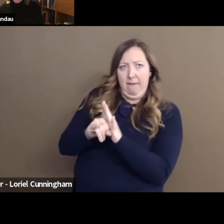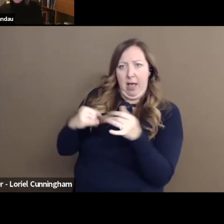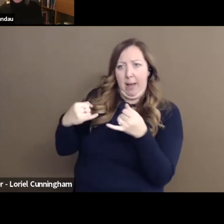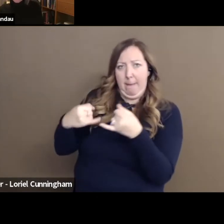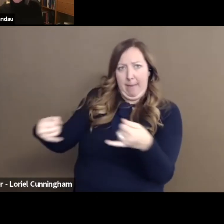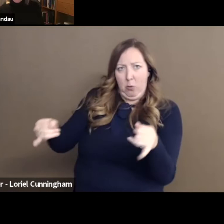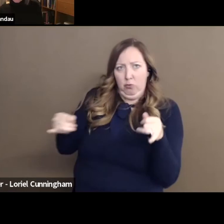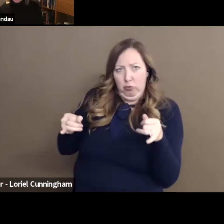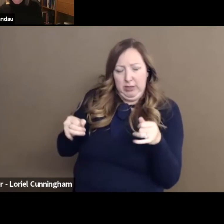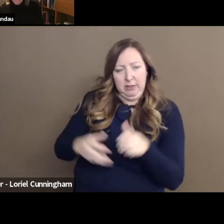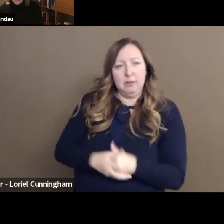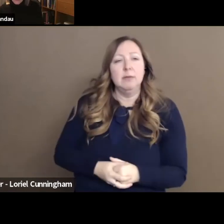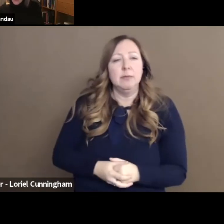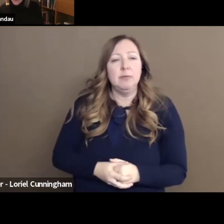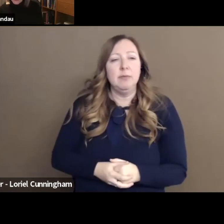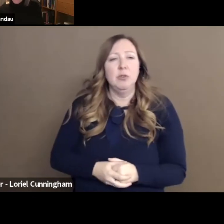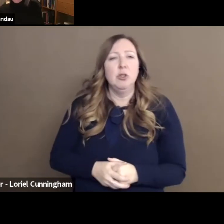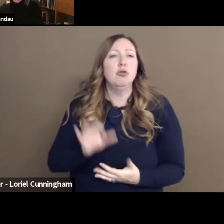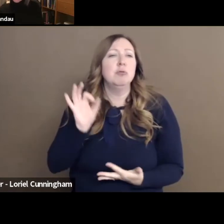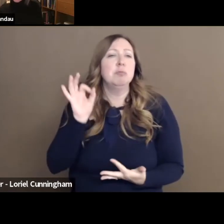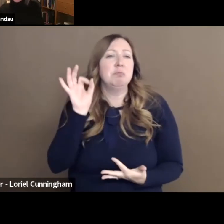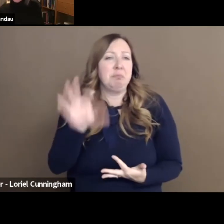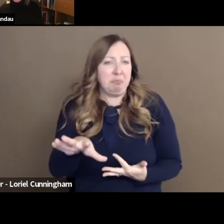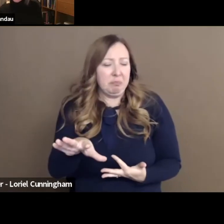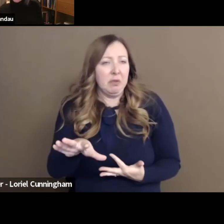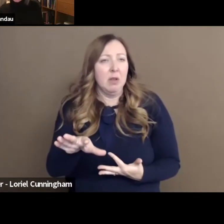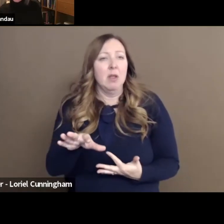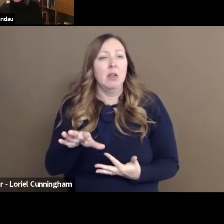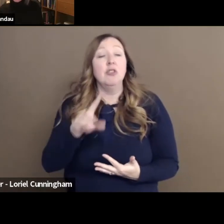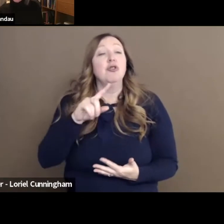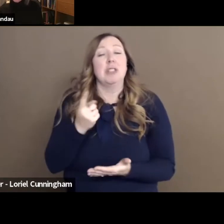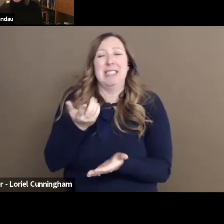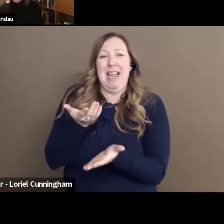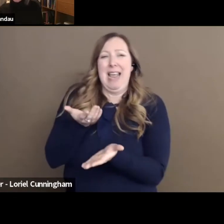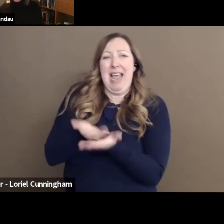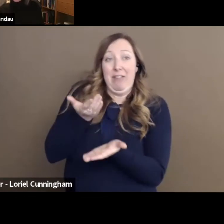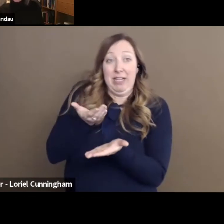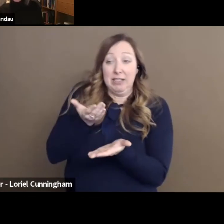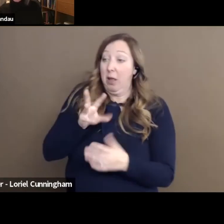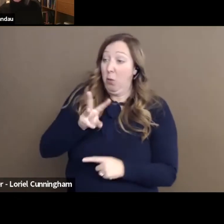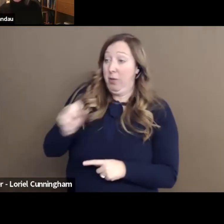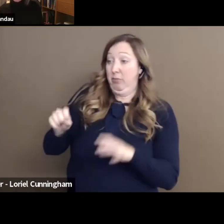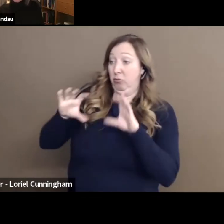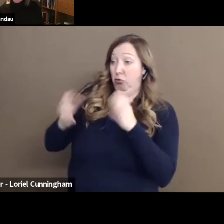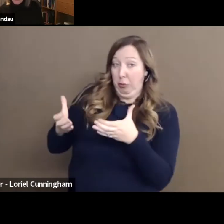um as another piece of evidence that they do seem to